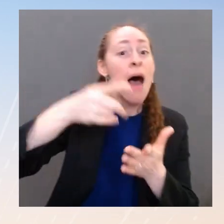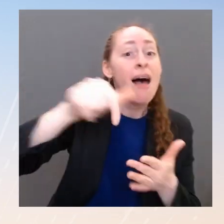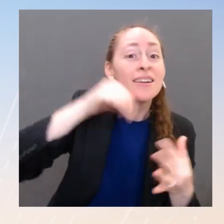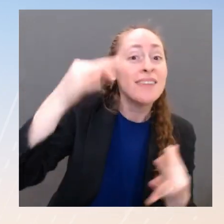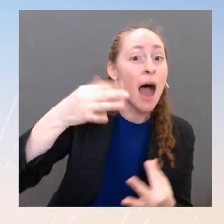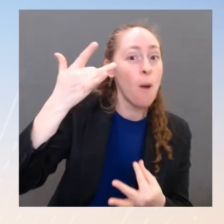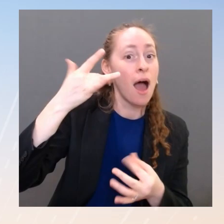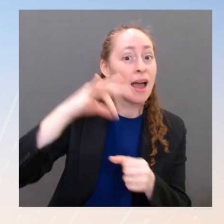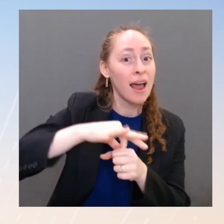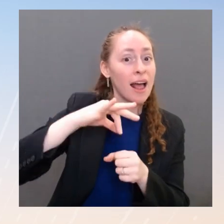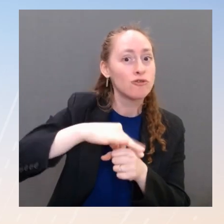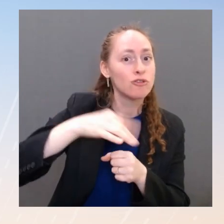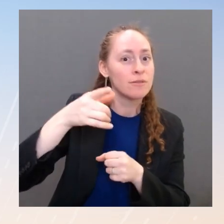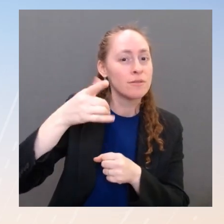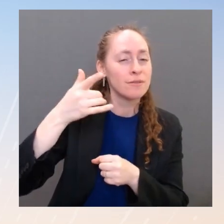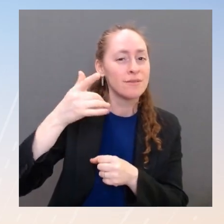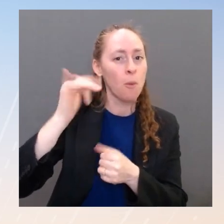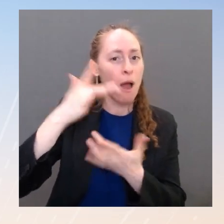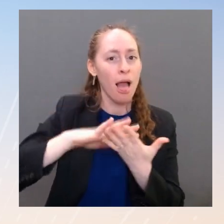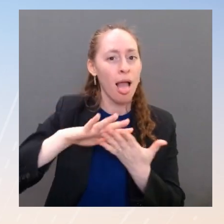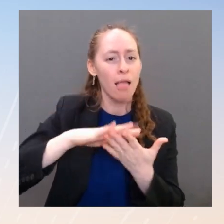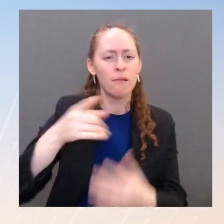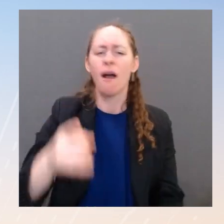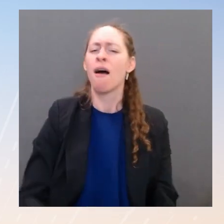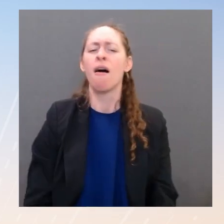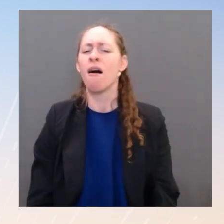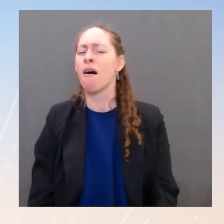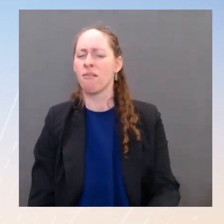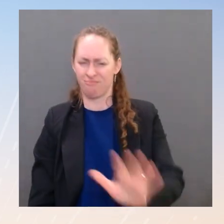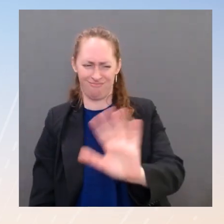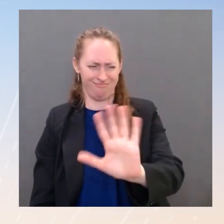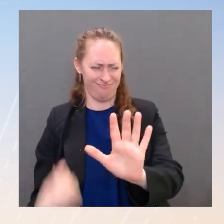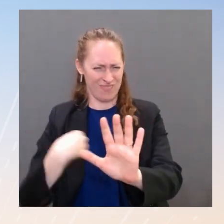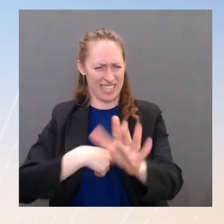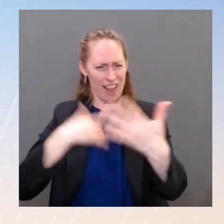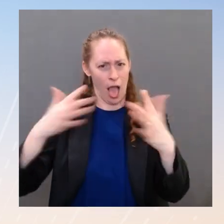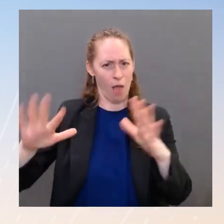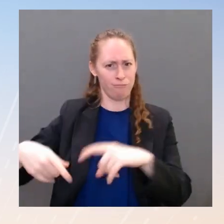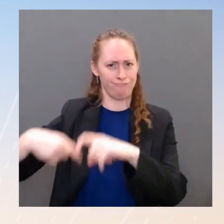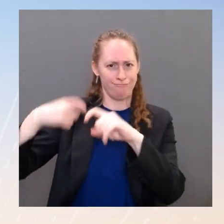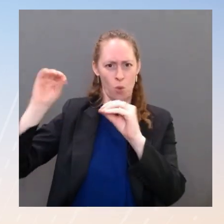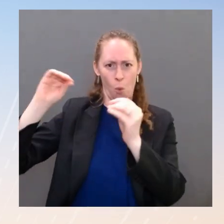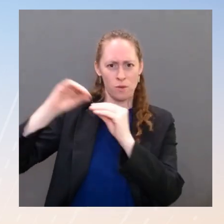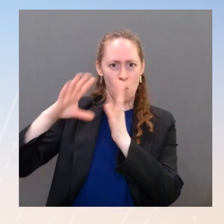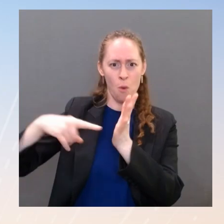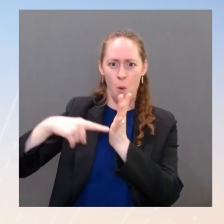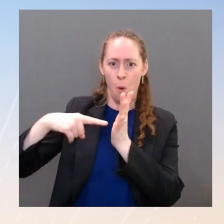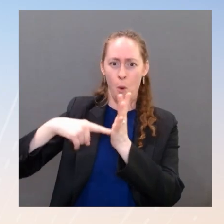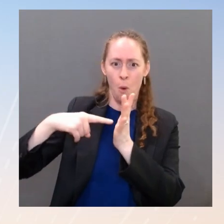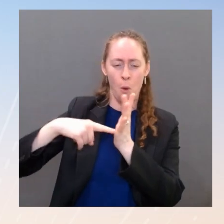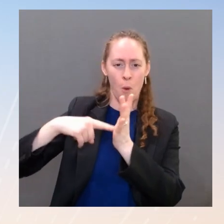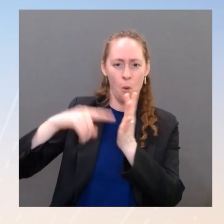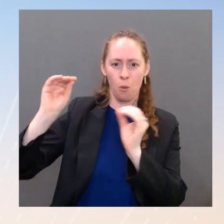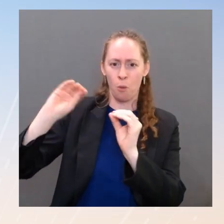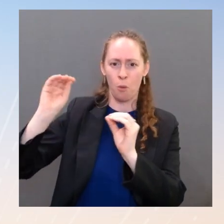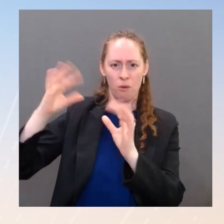So it was before that time -- unless it was -- unless we -- the President decided to extend it -- a decision would be made.